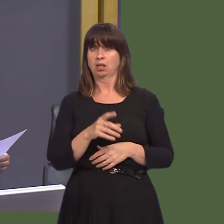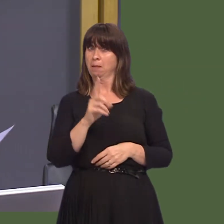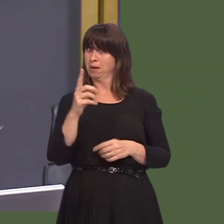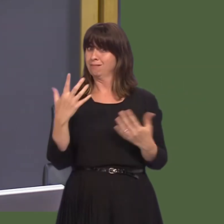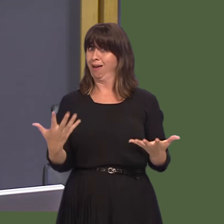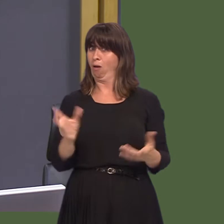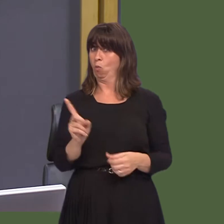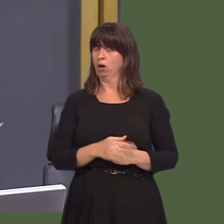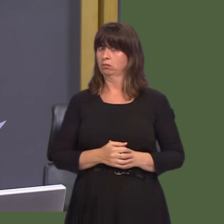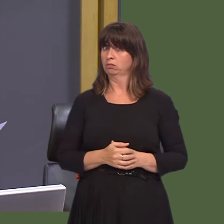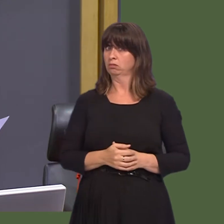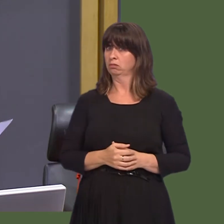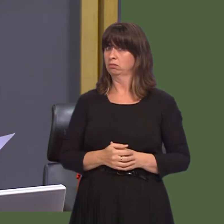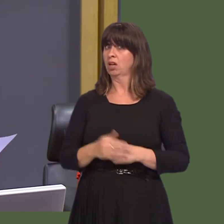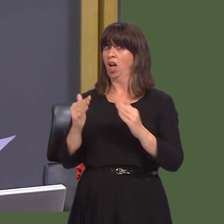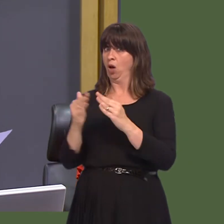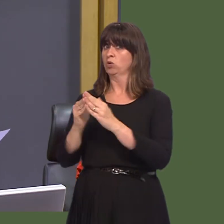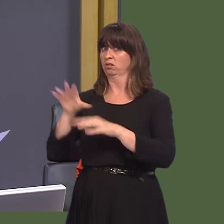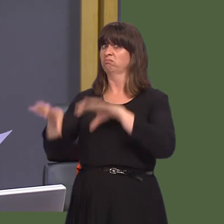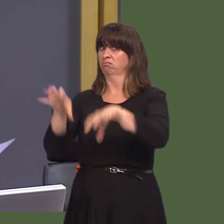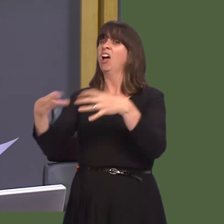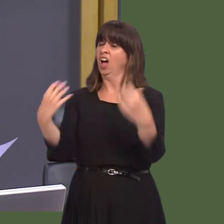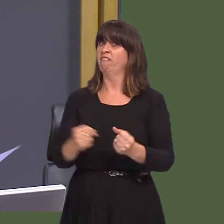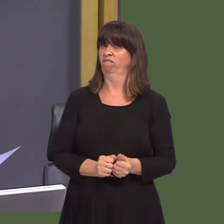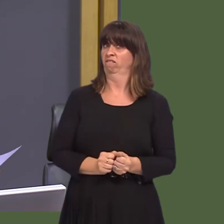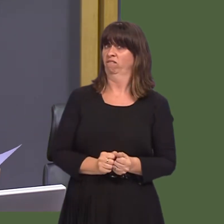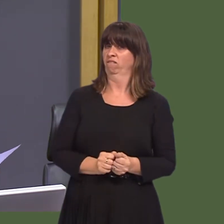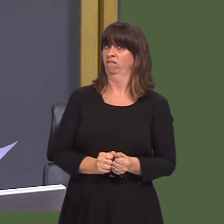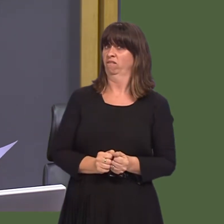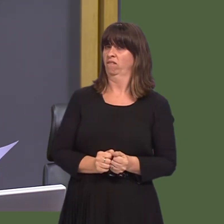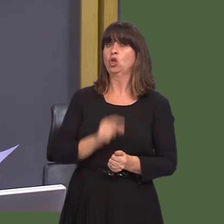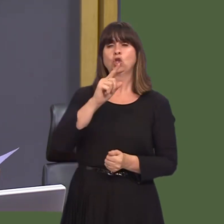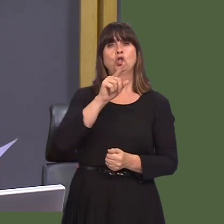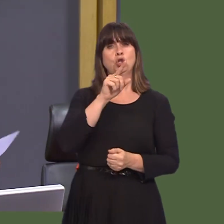Those fields are now being built on, and the beautiful countryside around Danescourt will